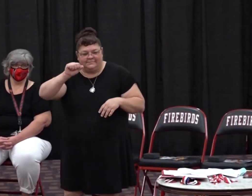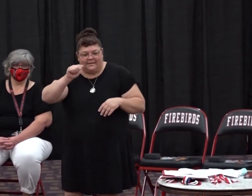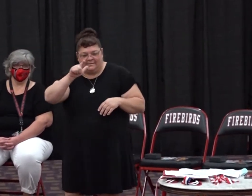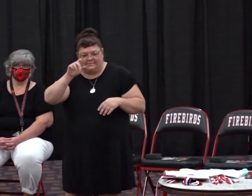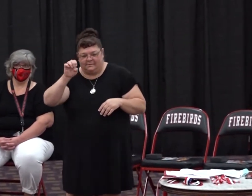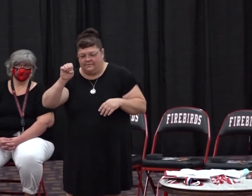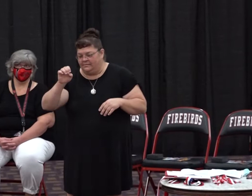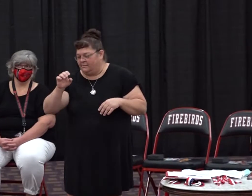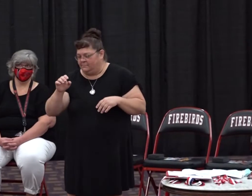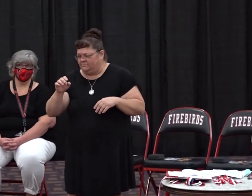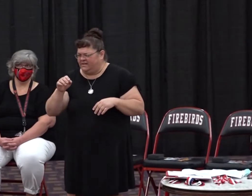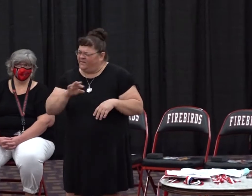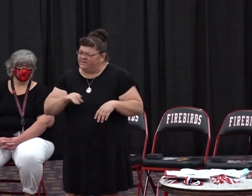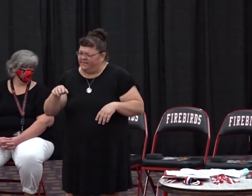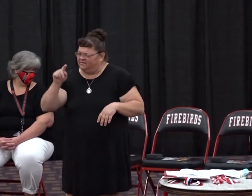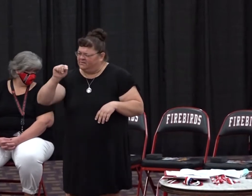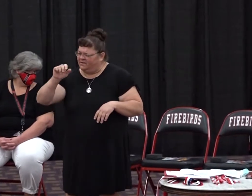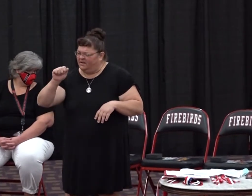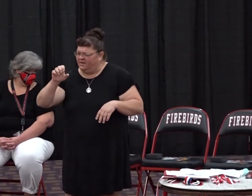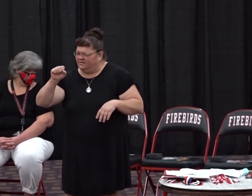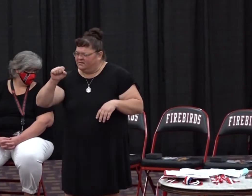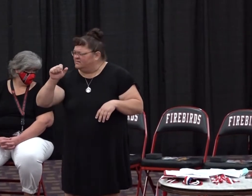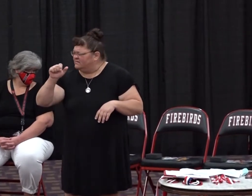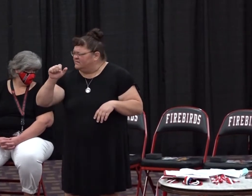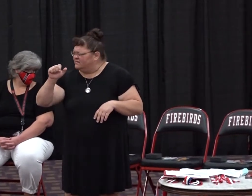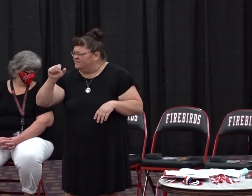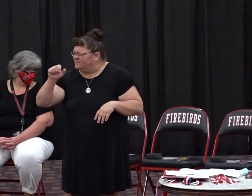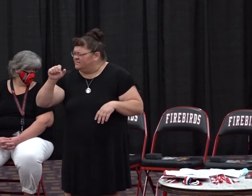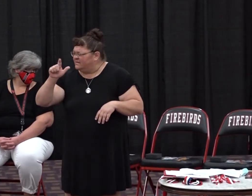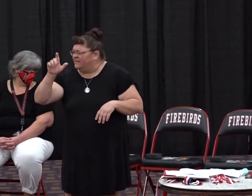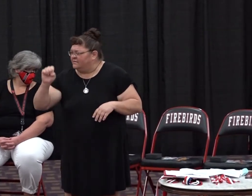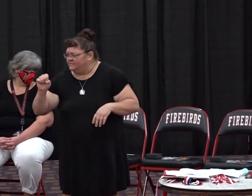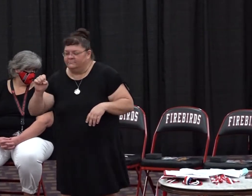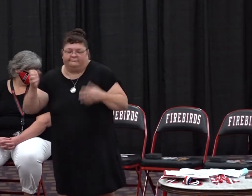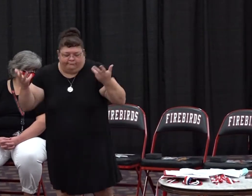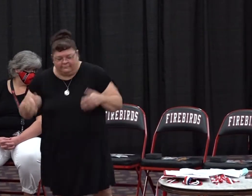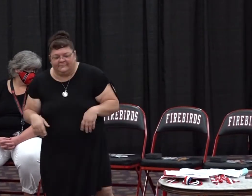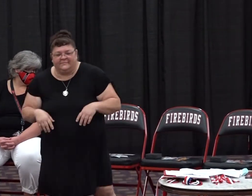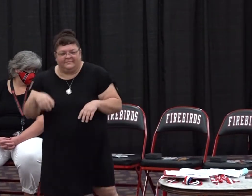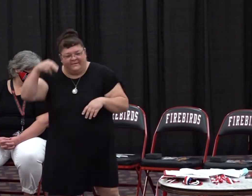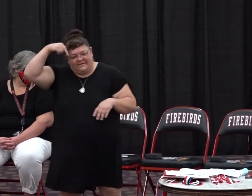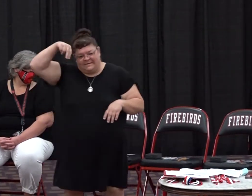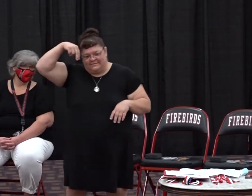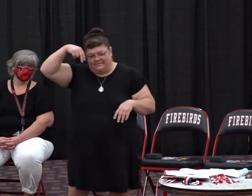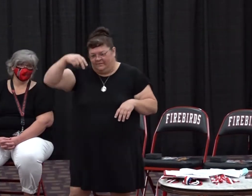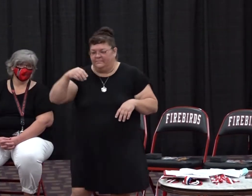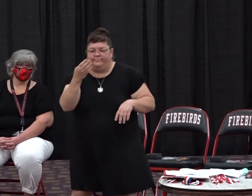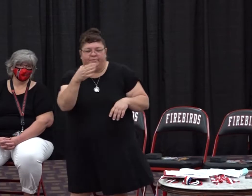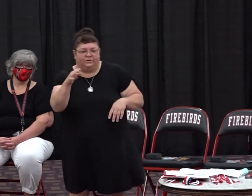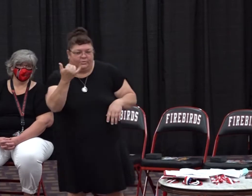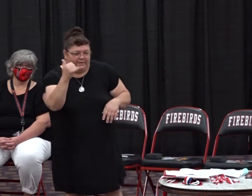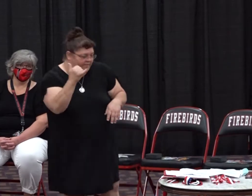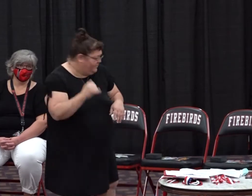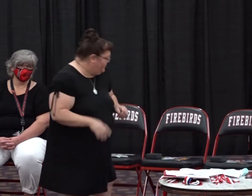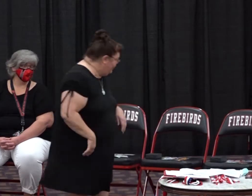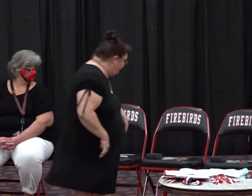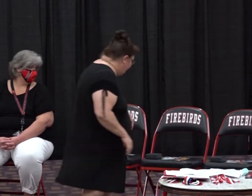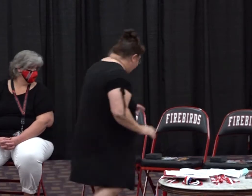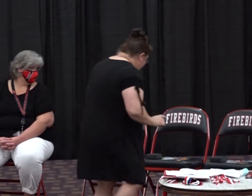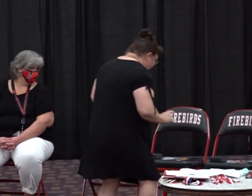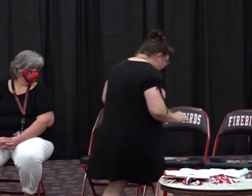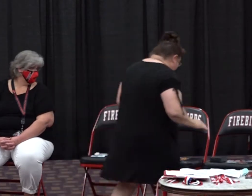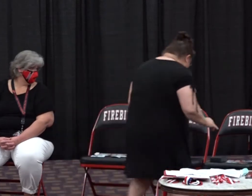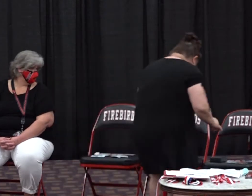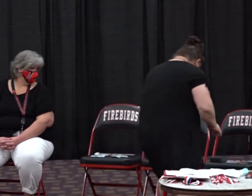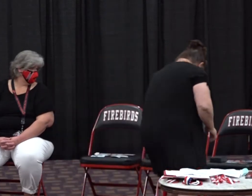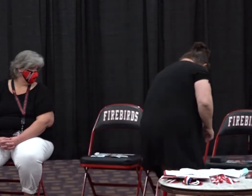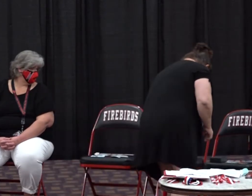They'll also have a tassel - blue and yellow.